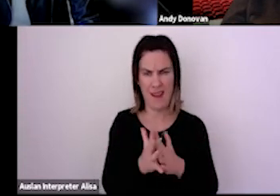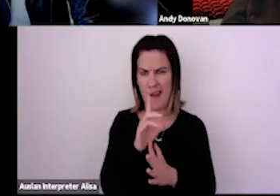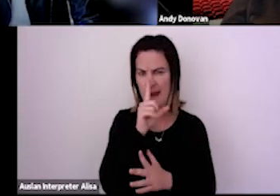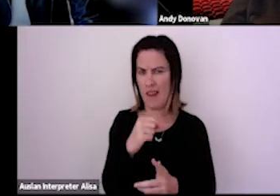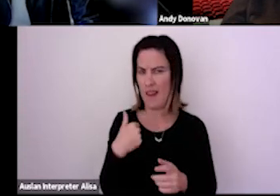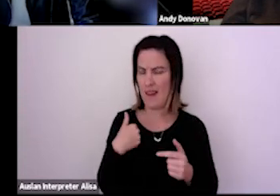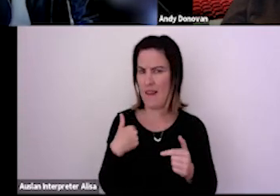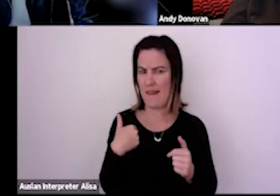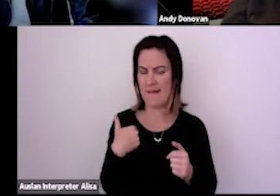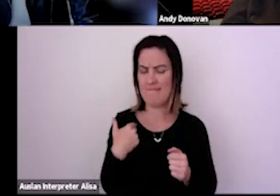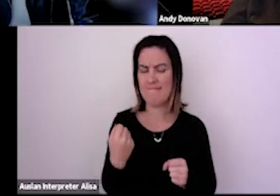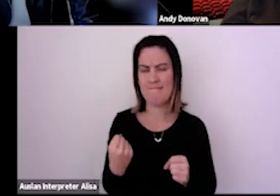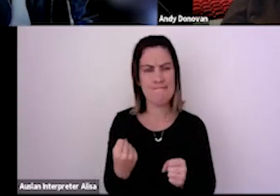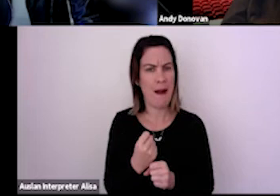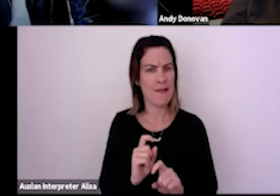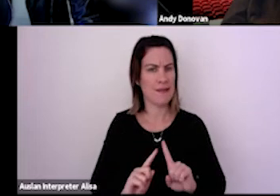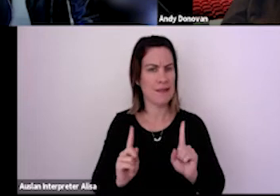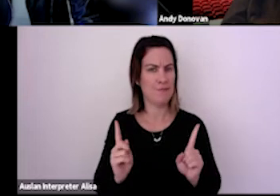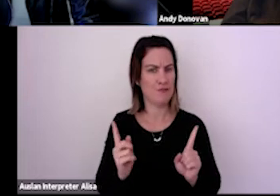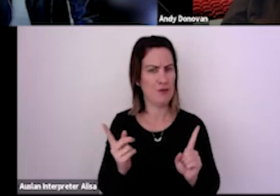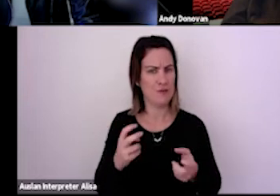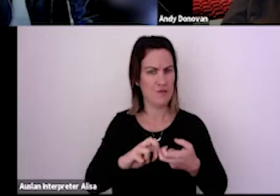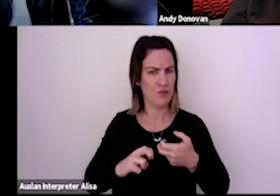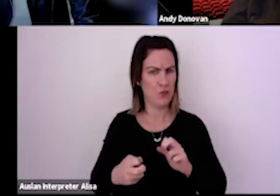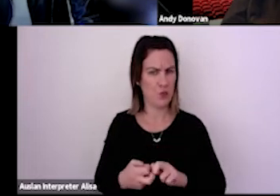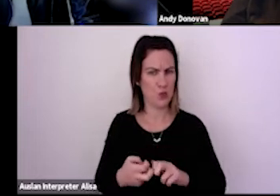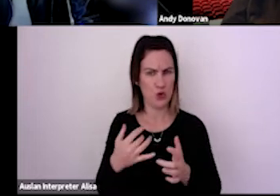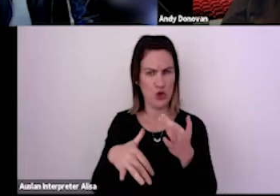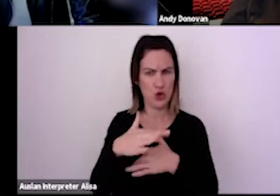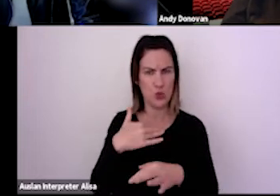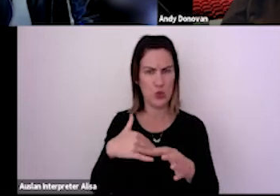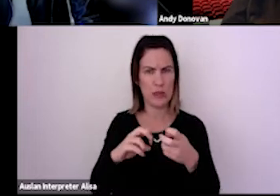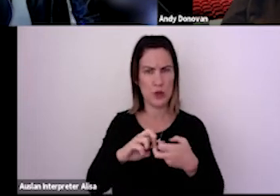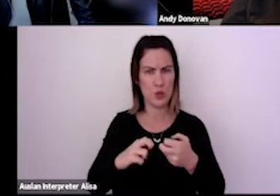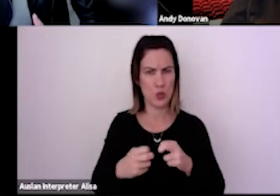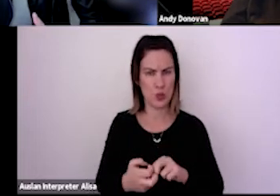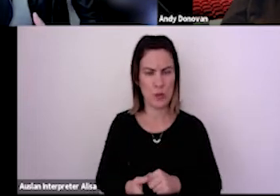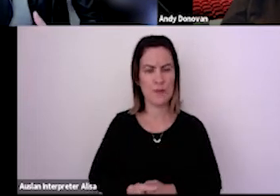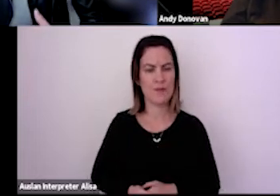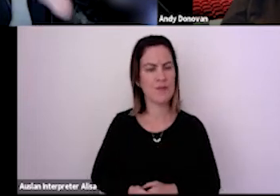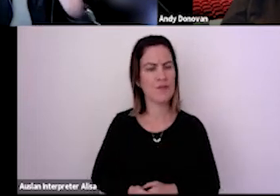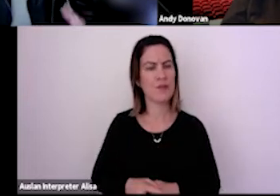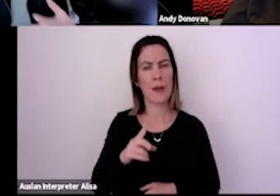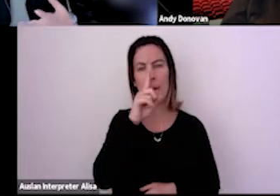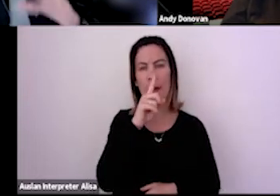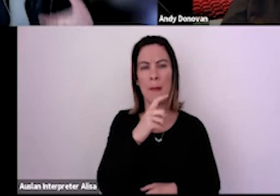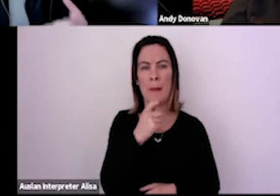they care about. So definitely whilst they care - people are cautious about works that help to make sense